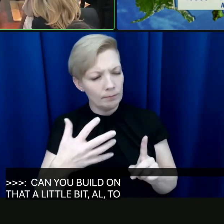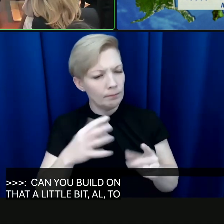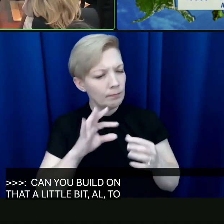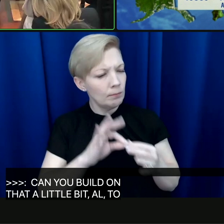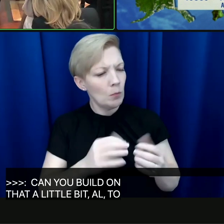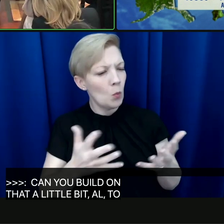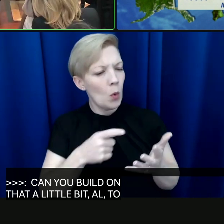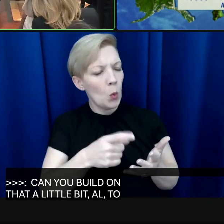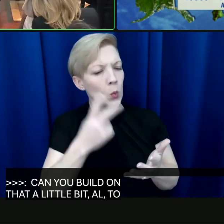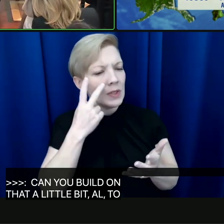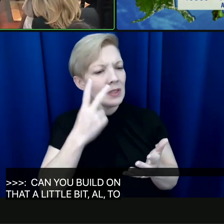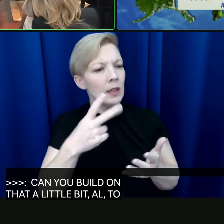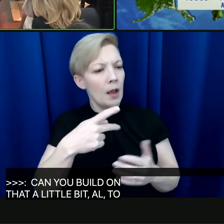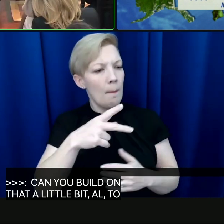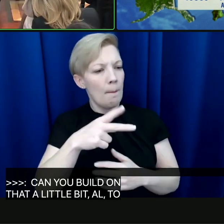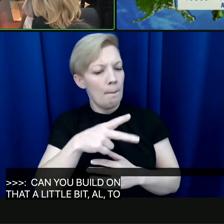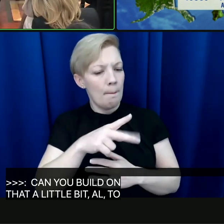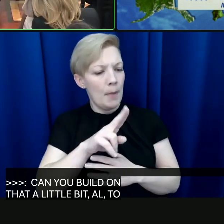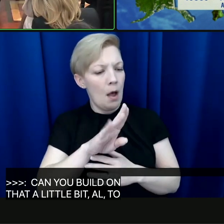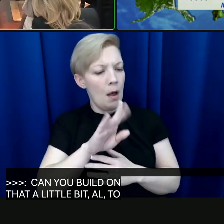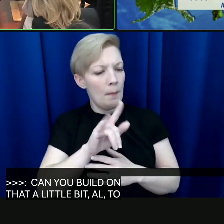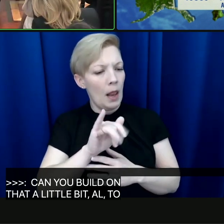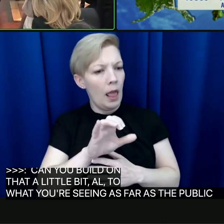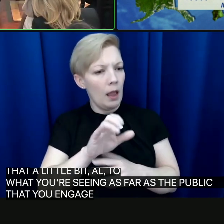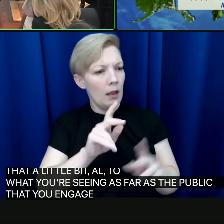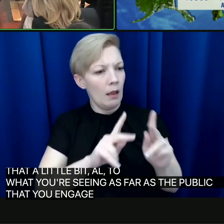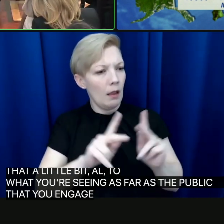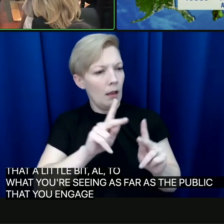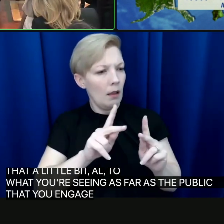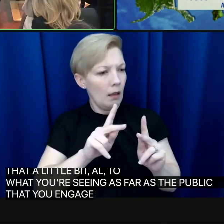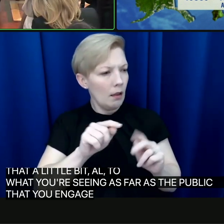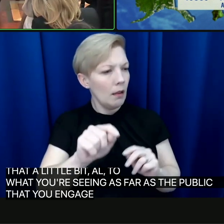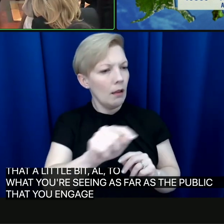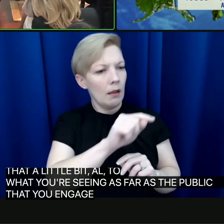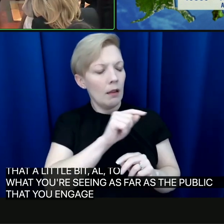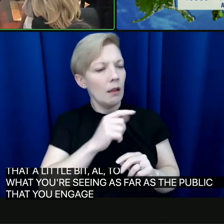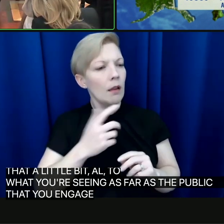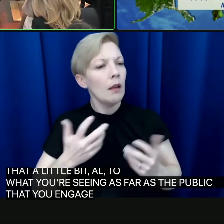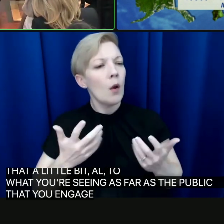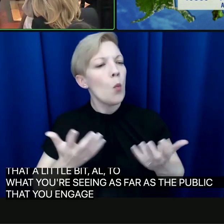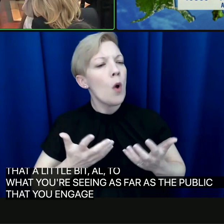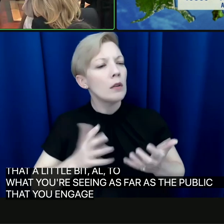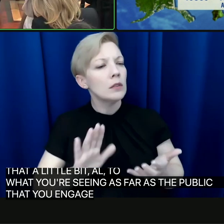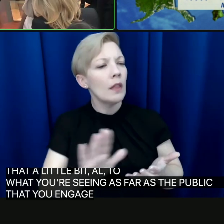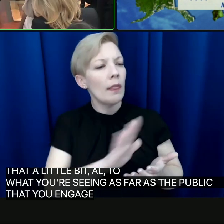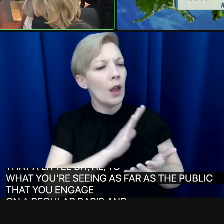that you engage on a regular basis and their recognition and understanding of that.